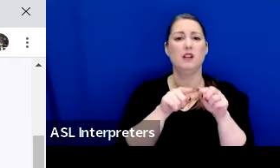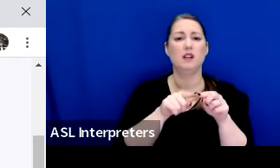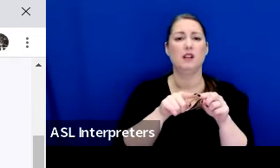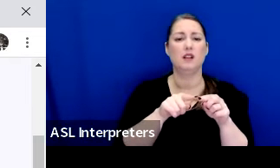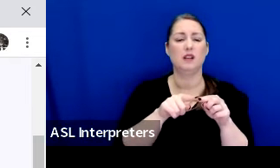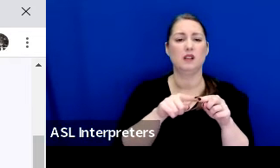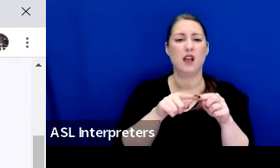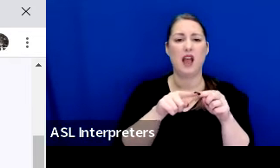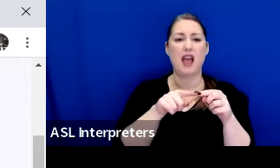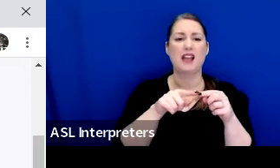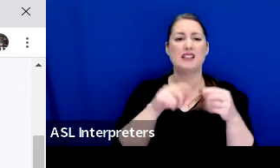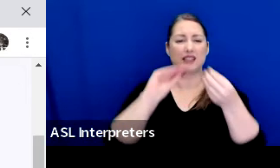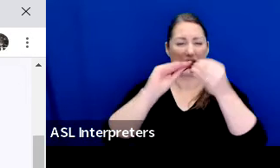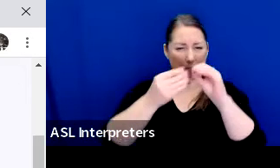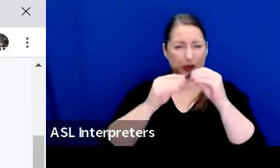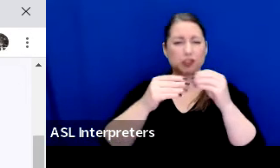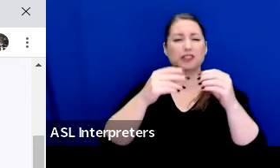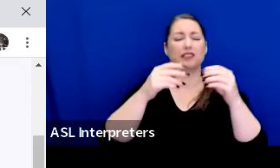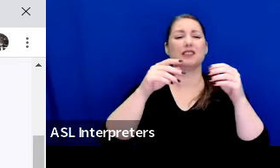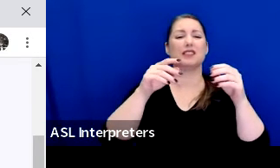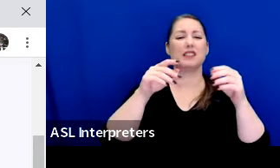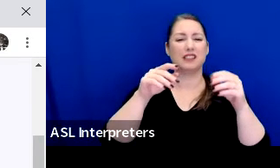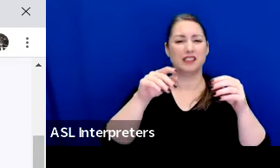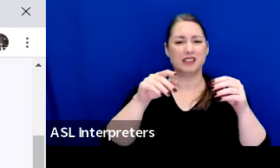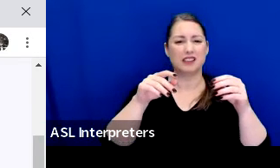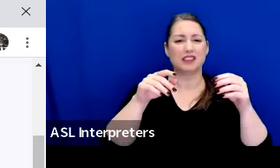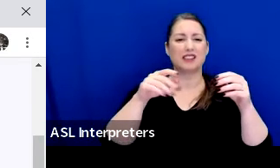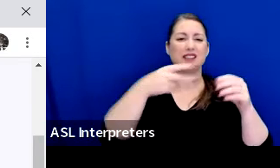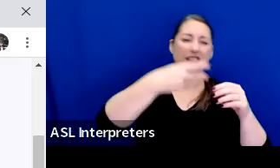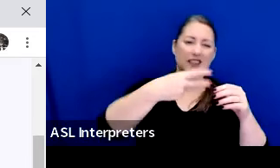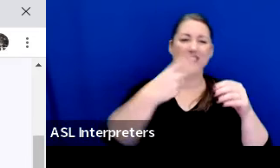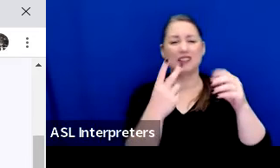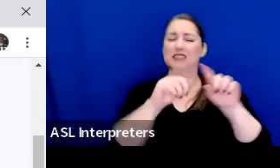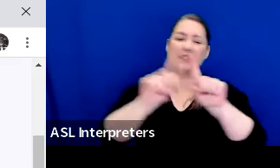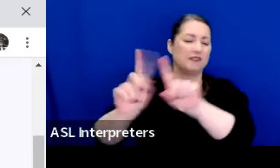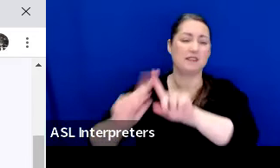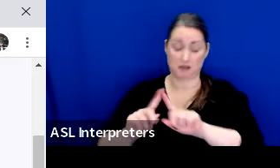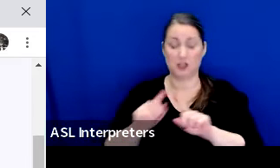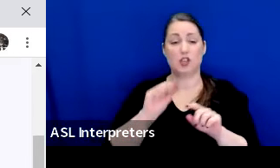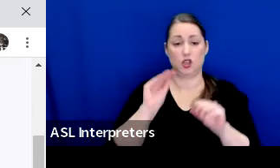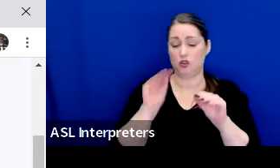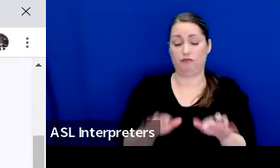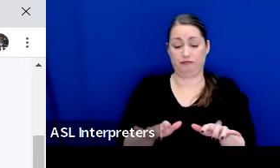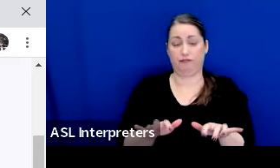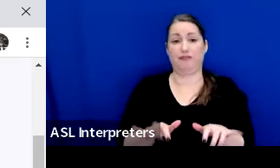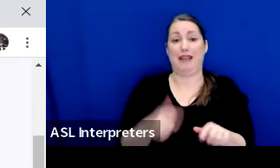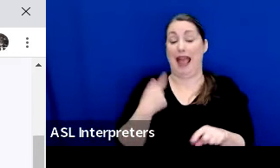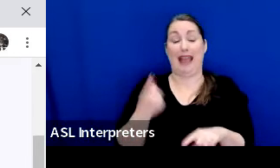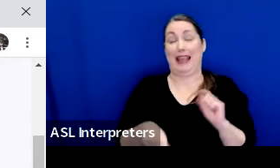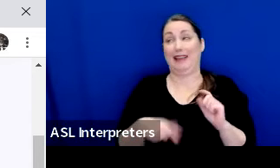Equation editor says students actually type in whatever it is, which I don't know. Sorry if I can't do this like in five seconds in my head.